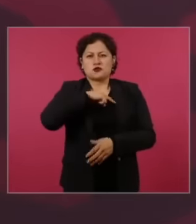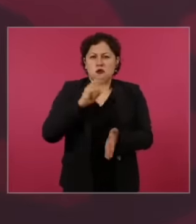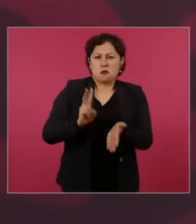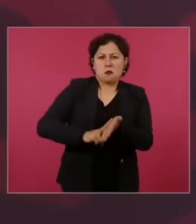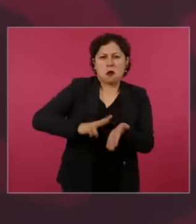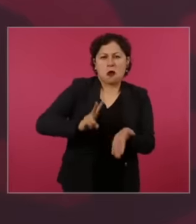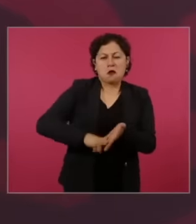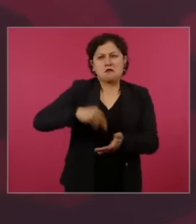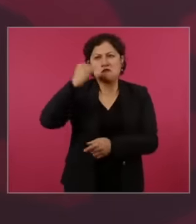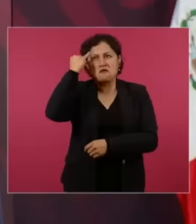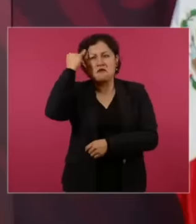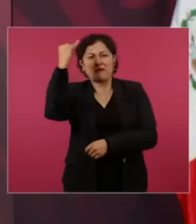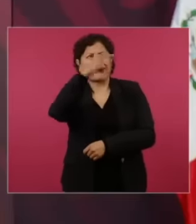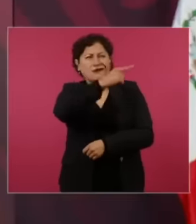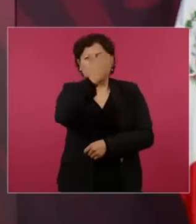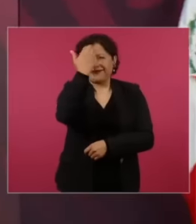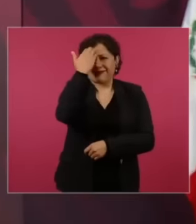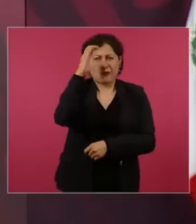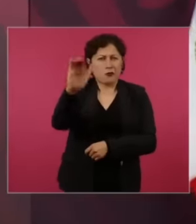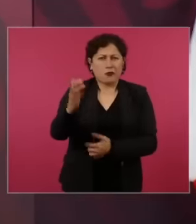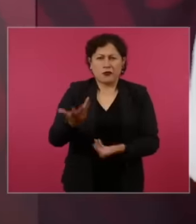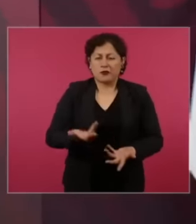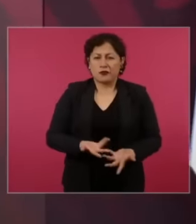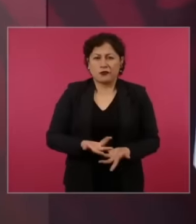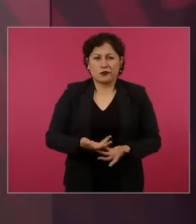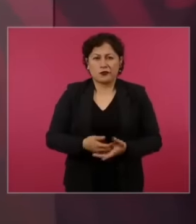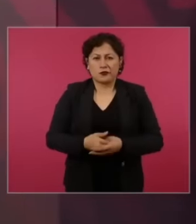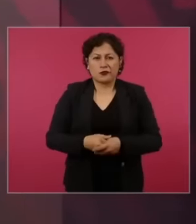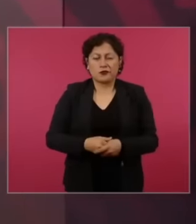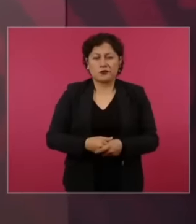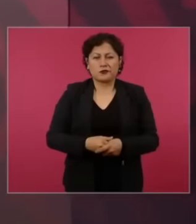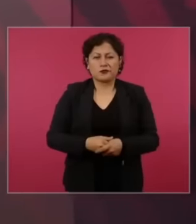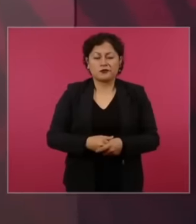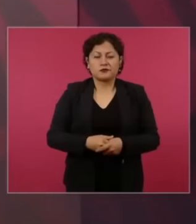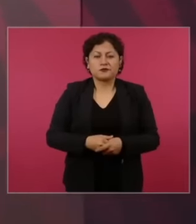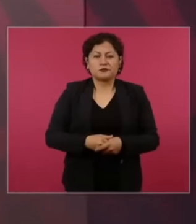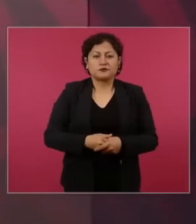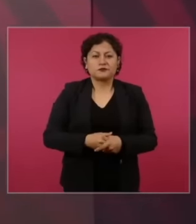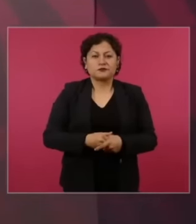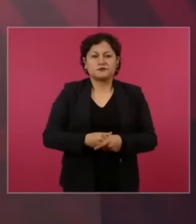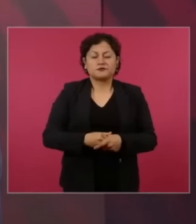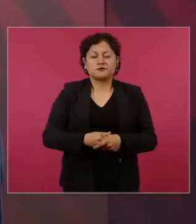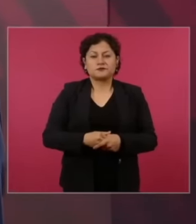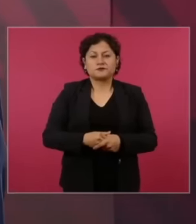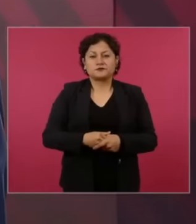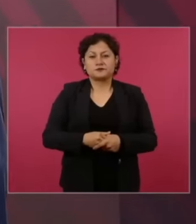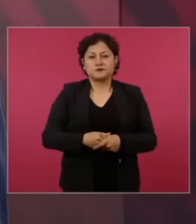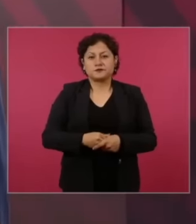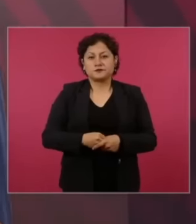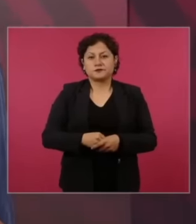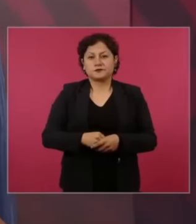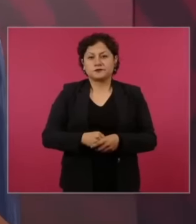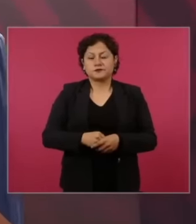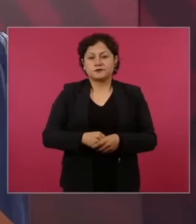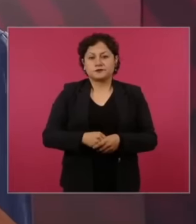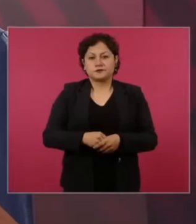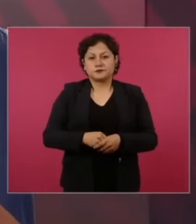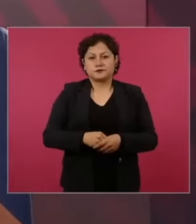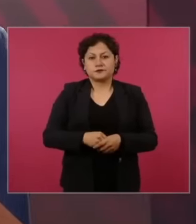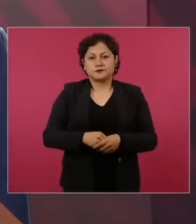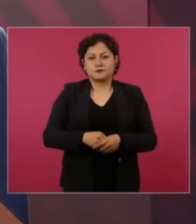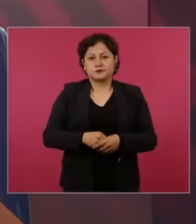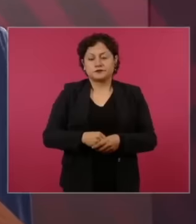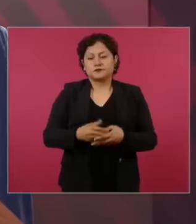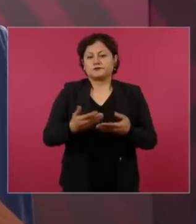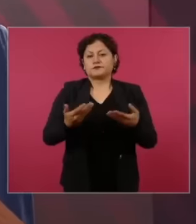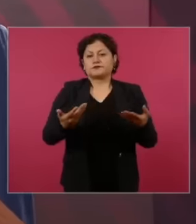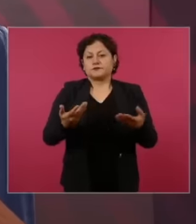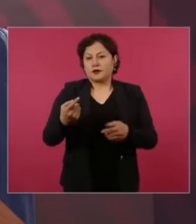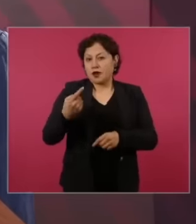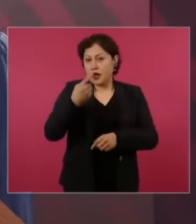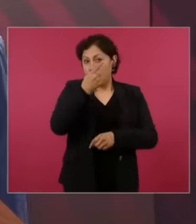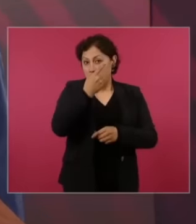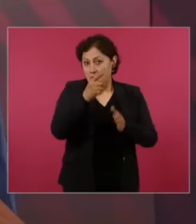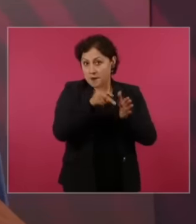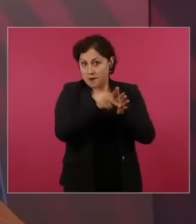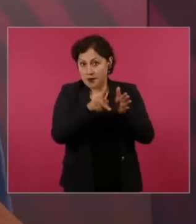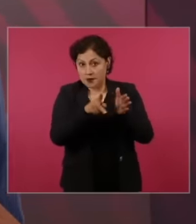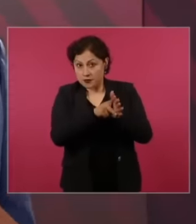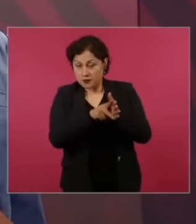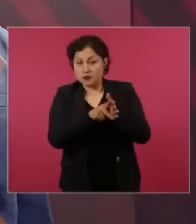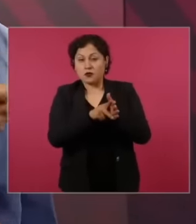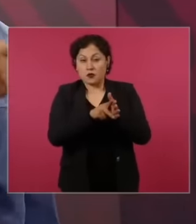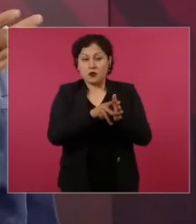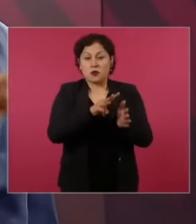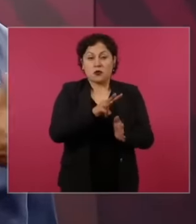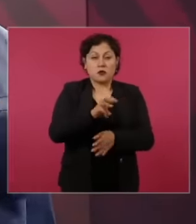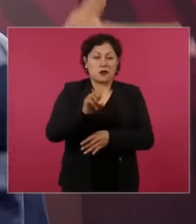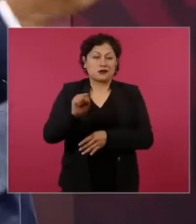But how does the Wall Street Journal find out the managers about what is